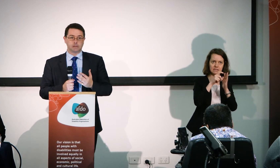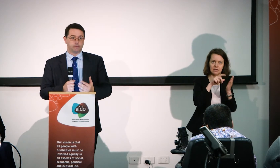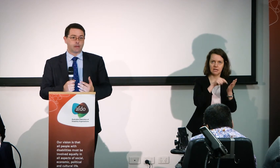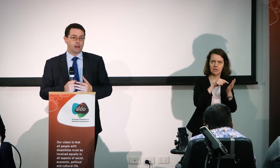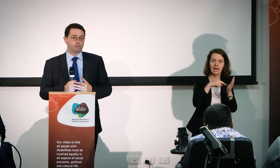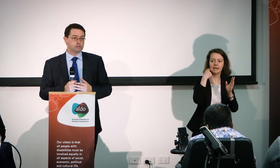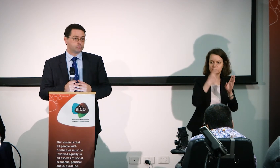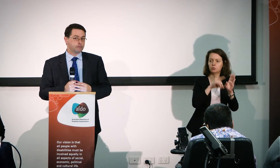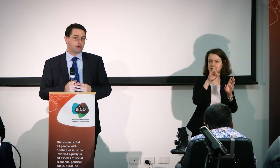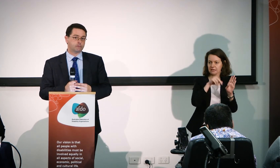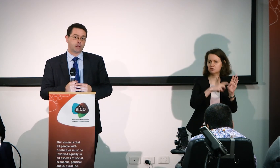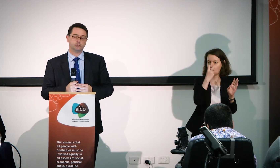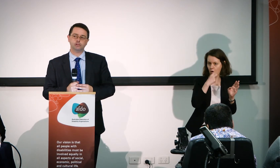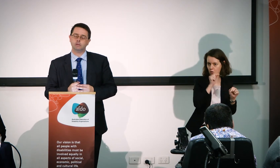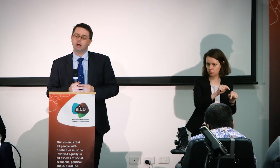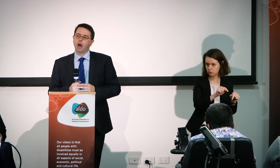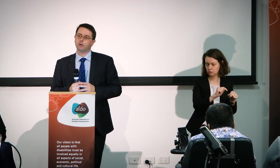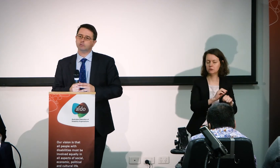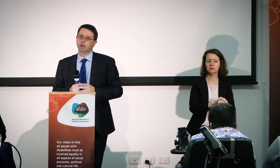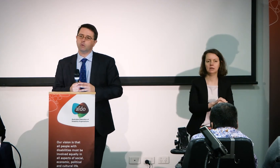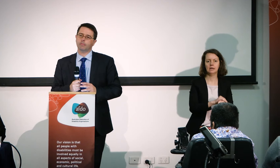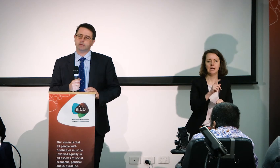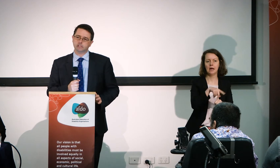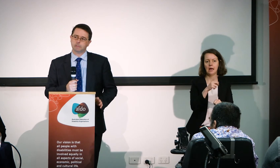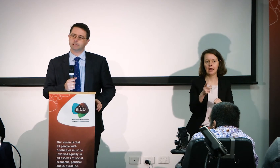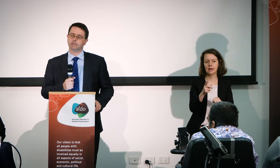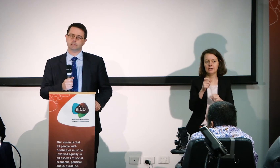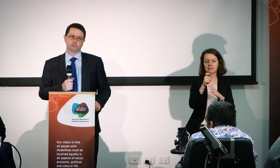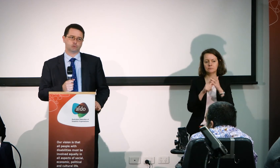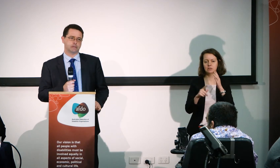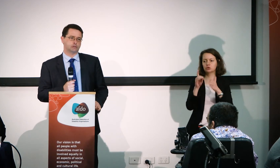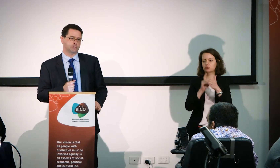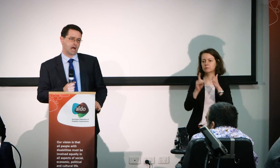the 10th anniversary of the ratification. And also the Disability Discrimination Act,